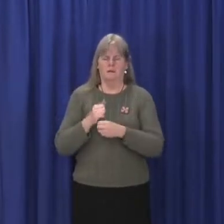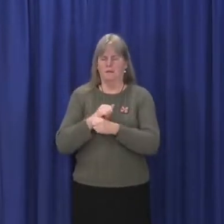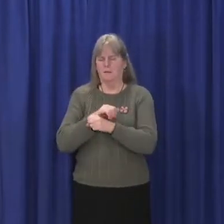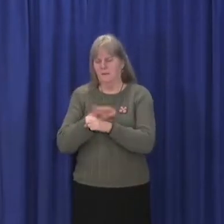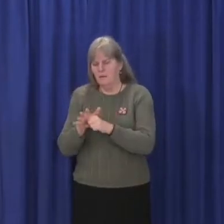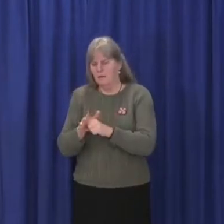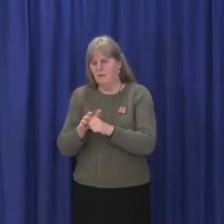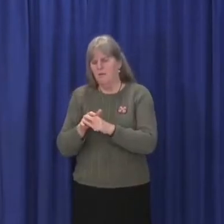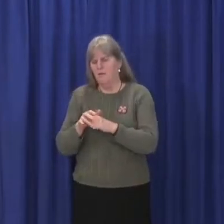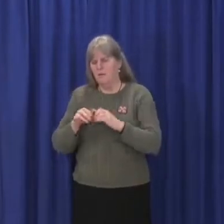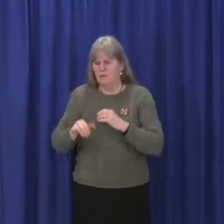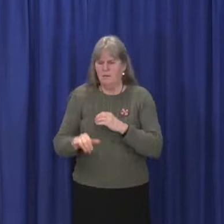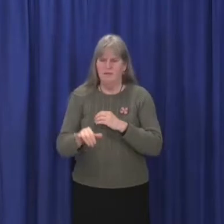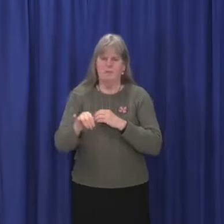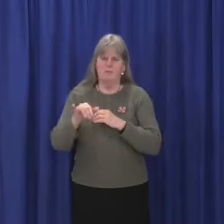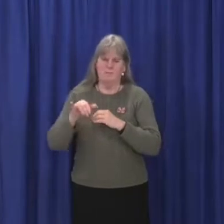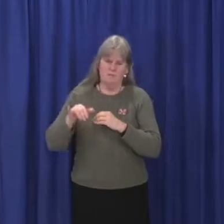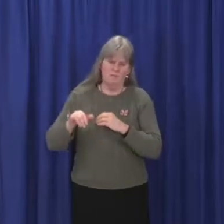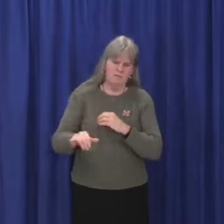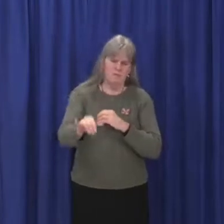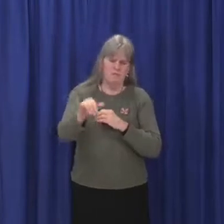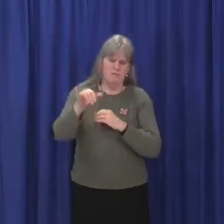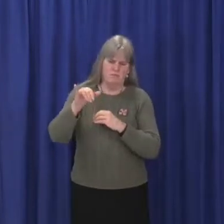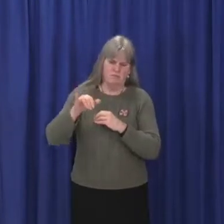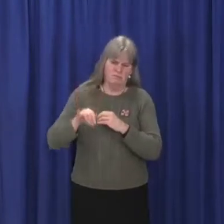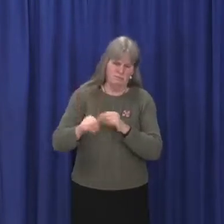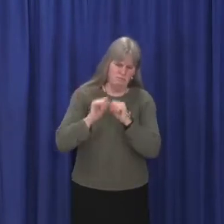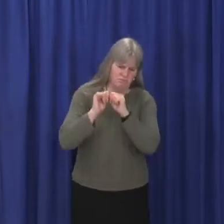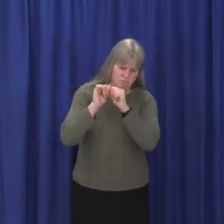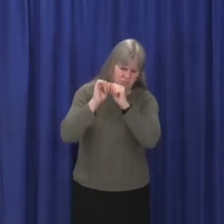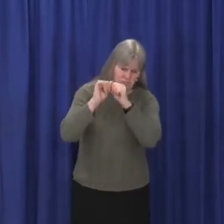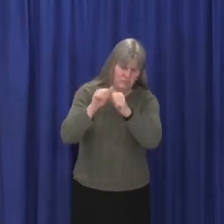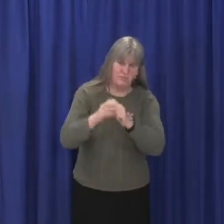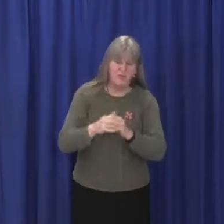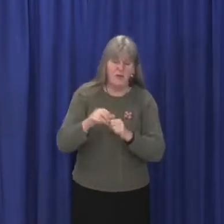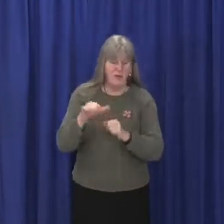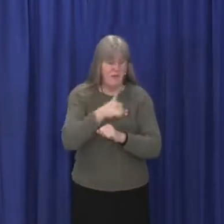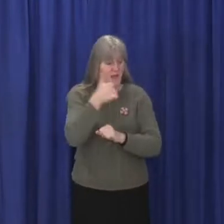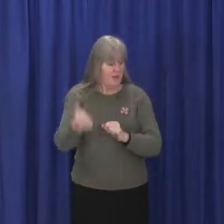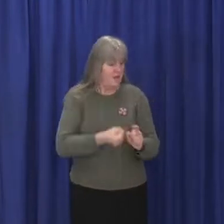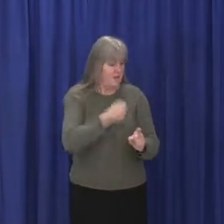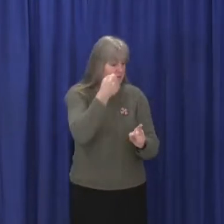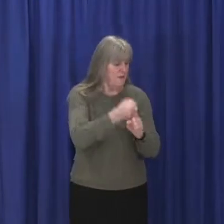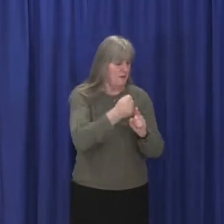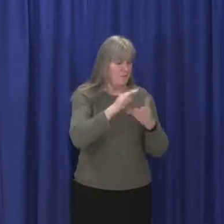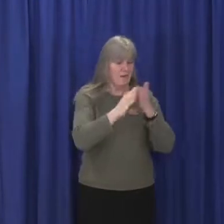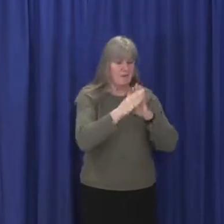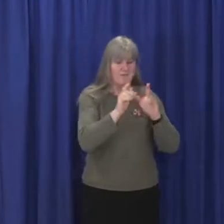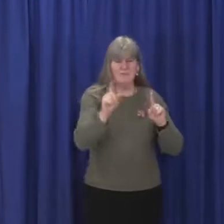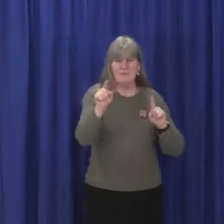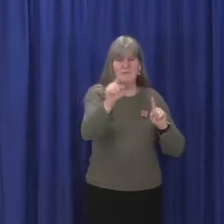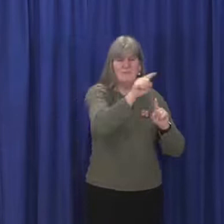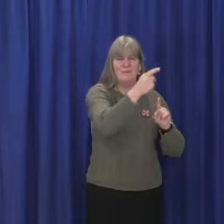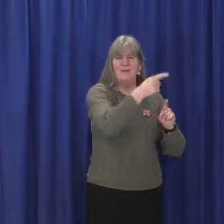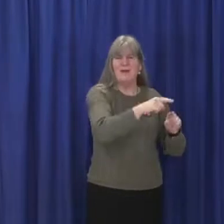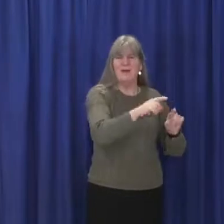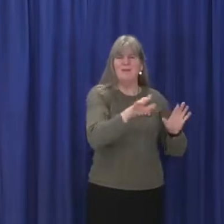And now we are seeing these other devastating impacts in our communities. I think a lot of these issues